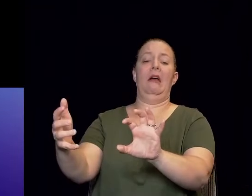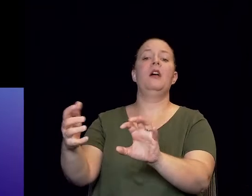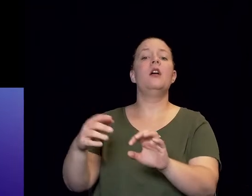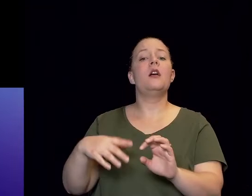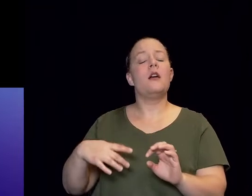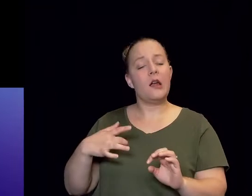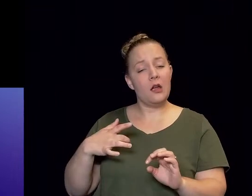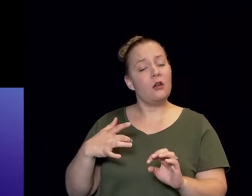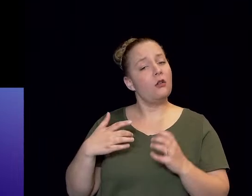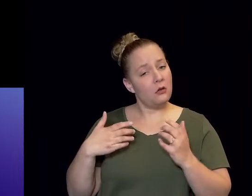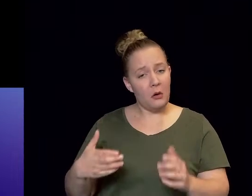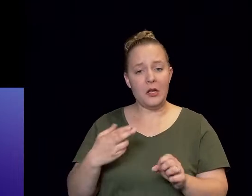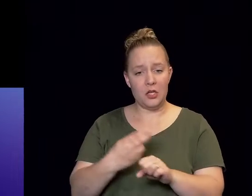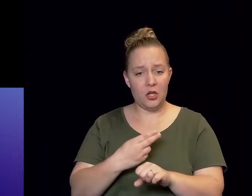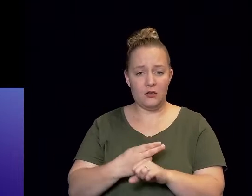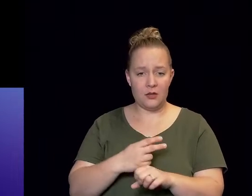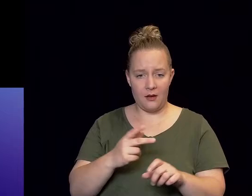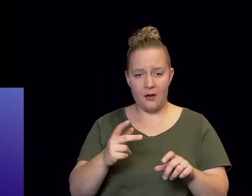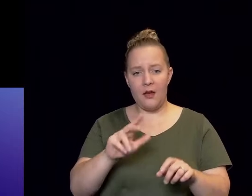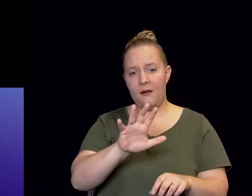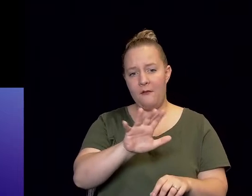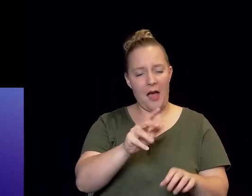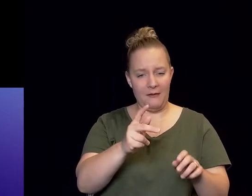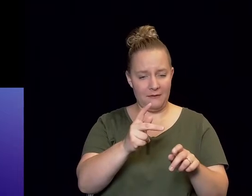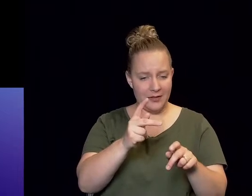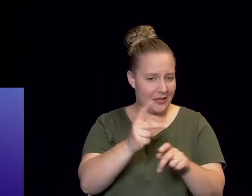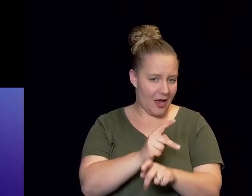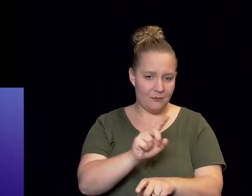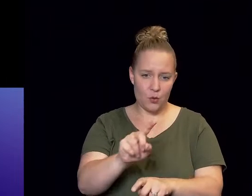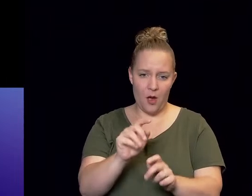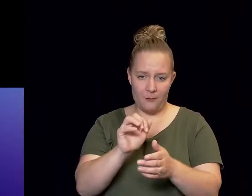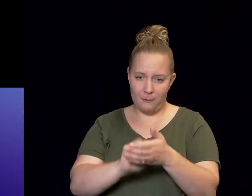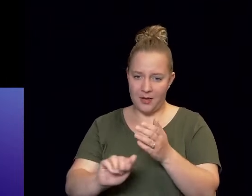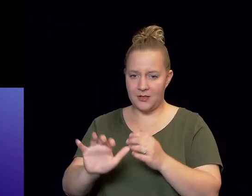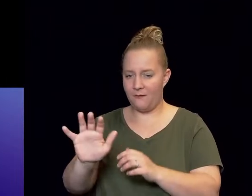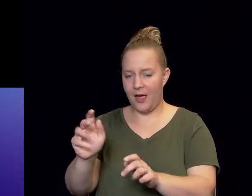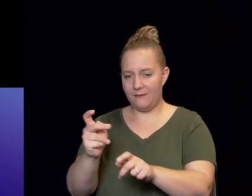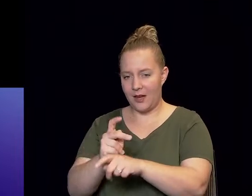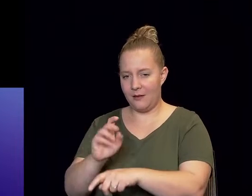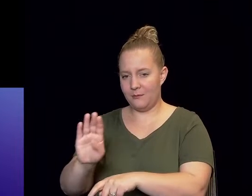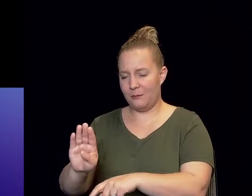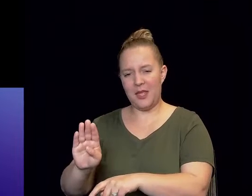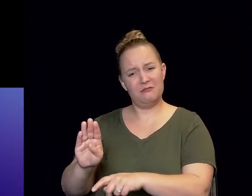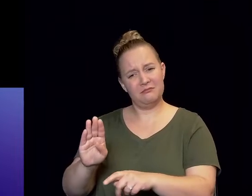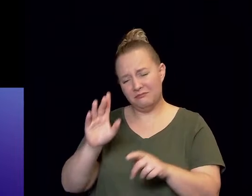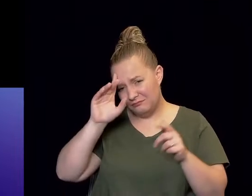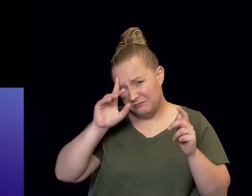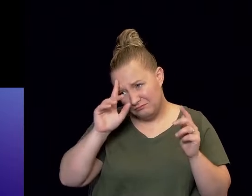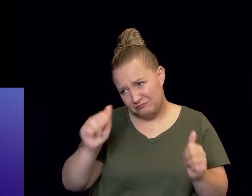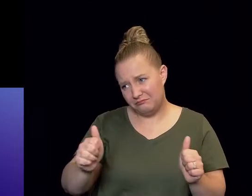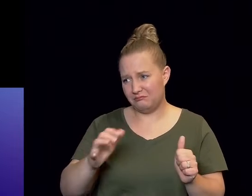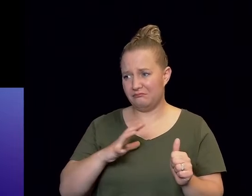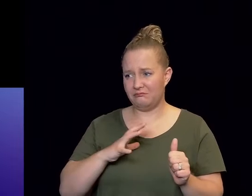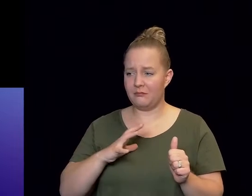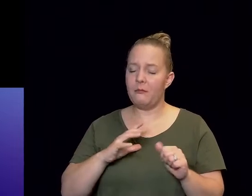also just to use the 5 times 1 minus 5 times b. It's totally up to you but I'm going to stick to